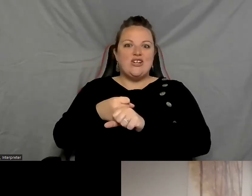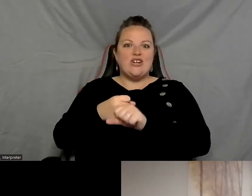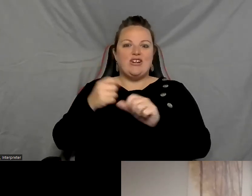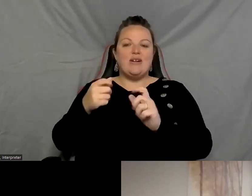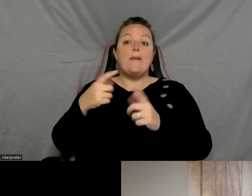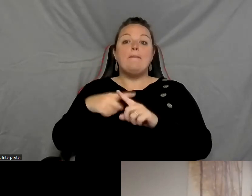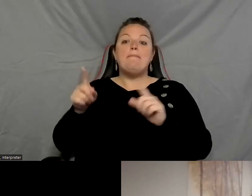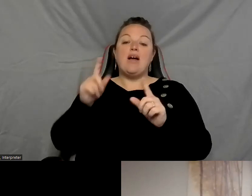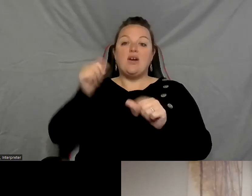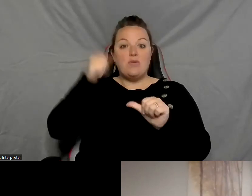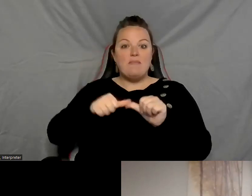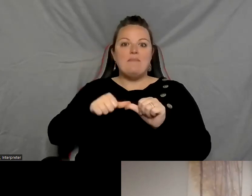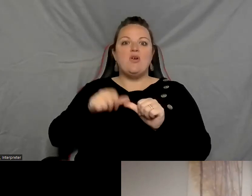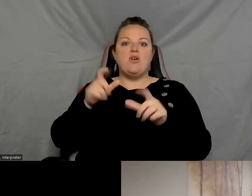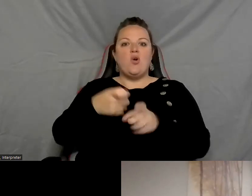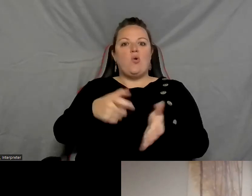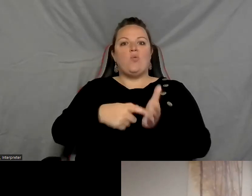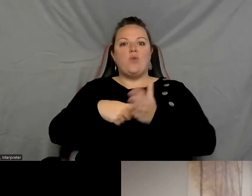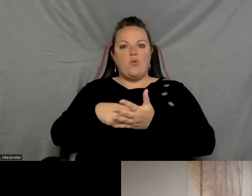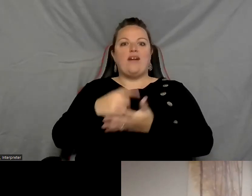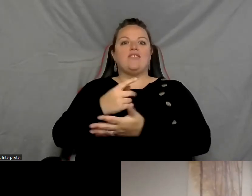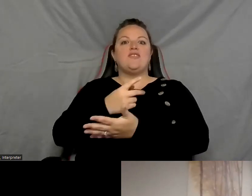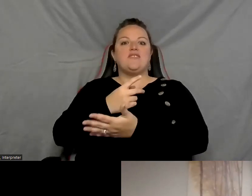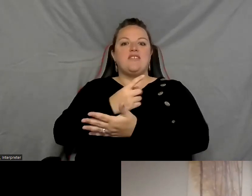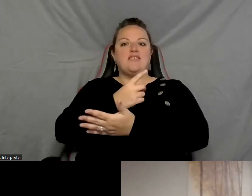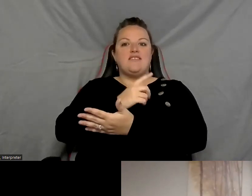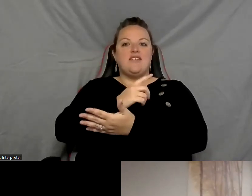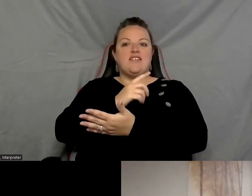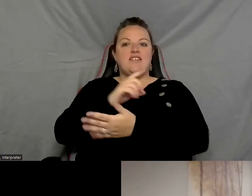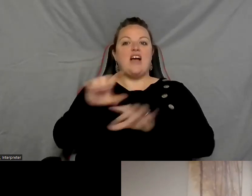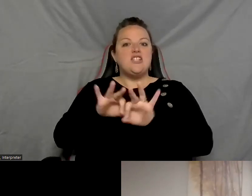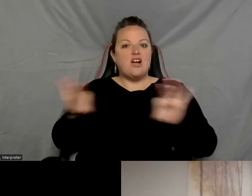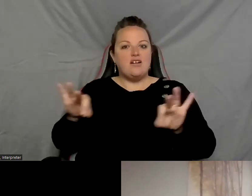from a doctoral program, they need 2 years and a little bit of learning time and practicals.